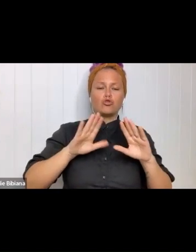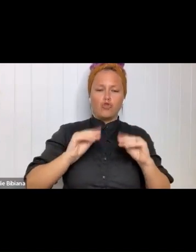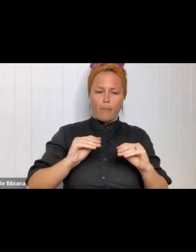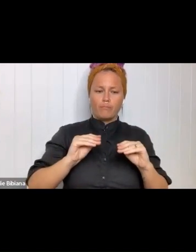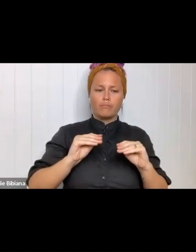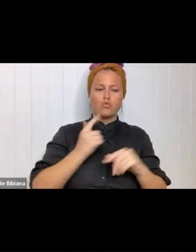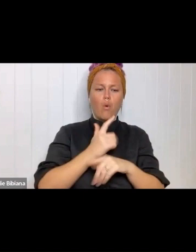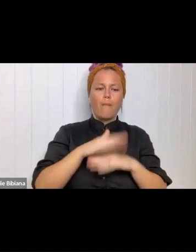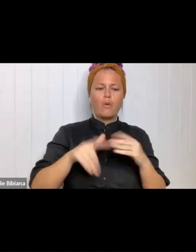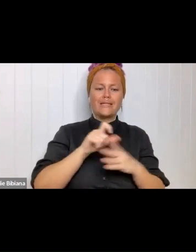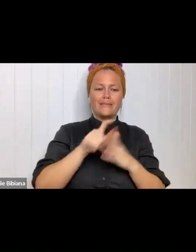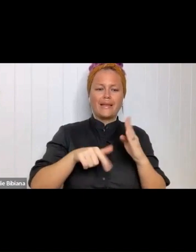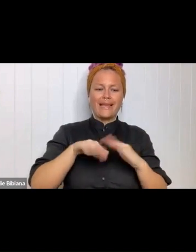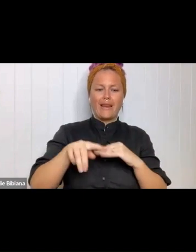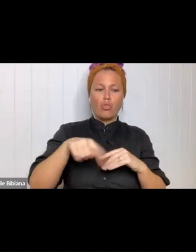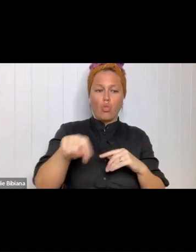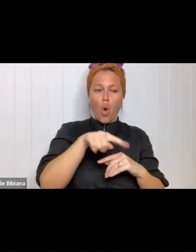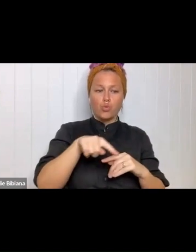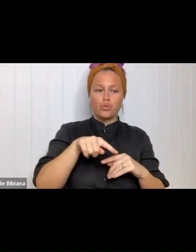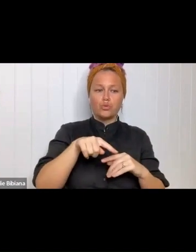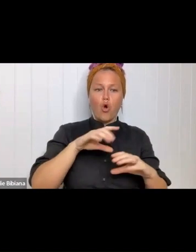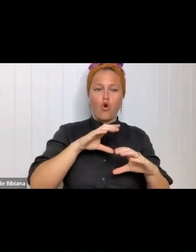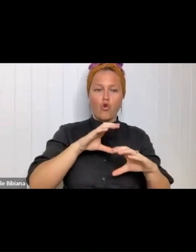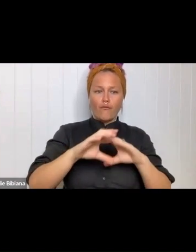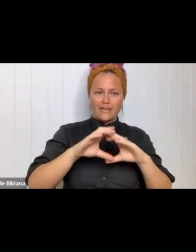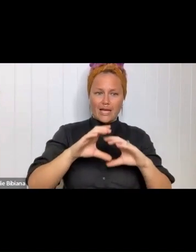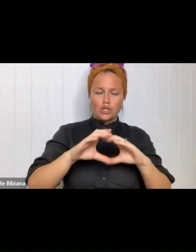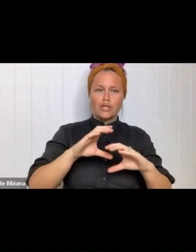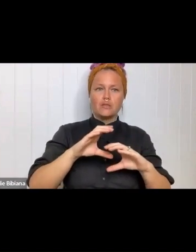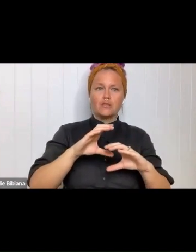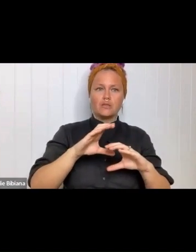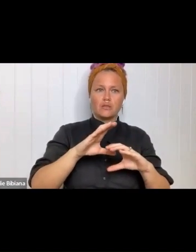in those conversations, or the disability community as an